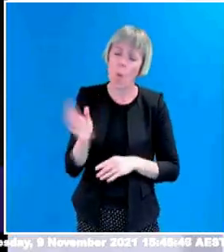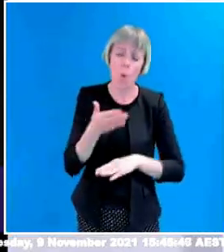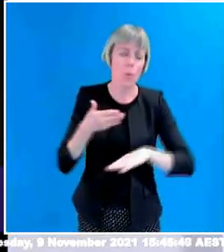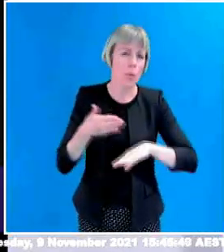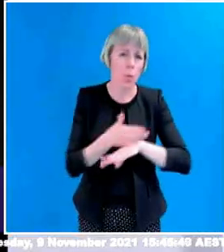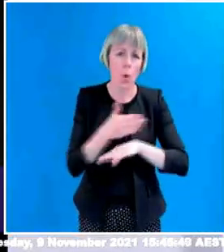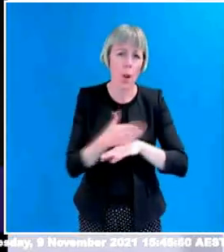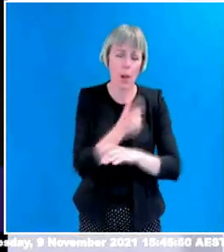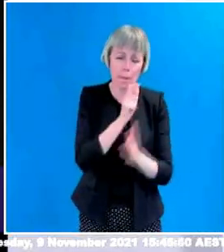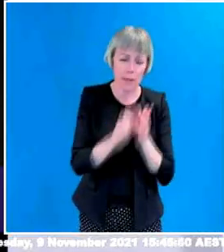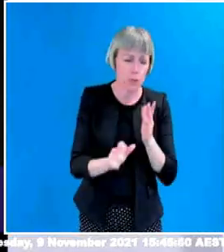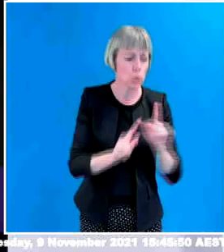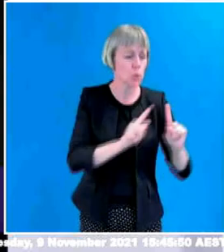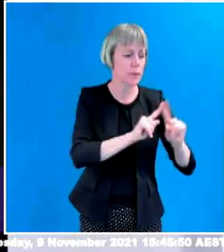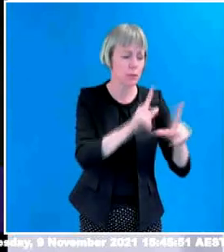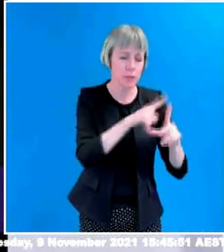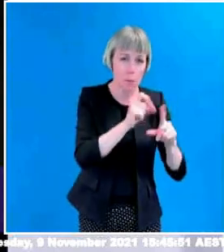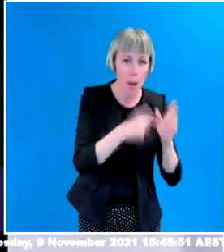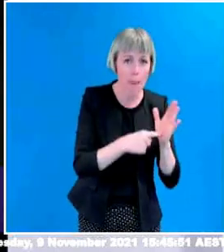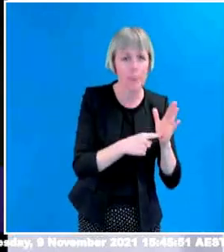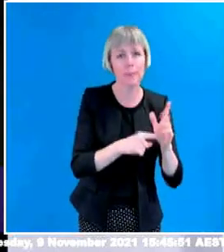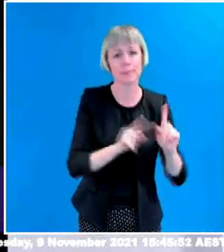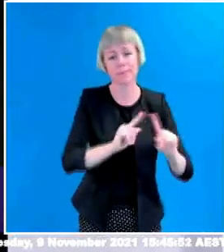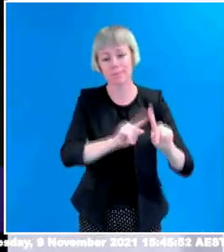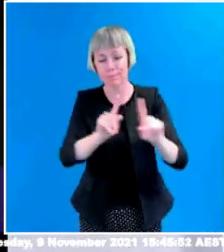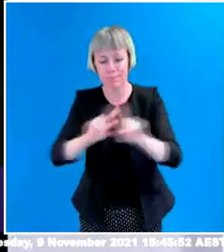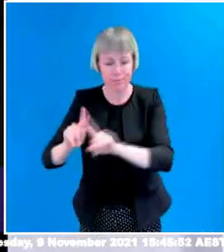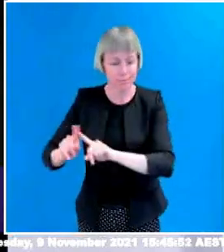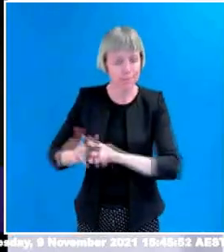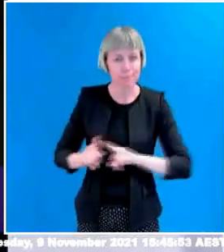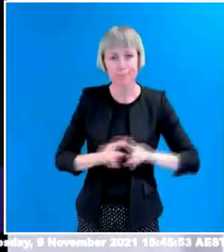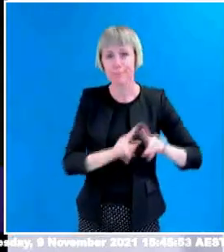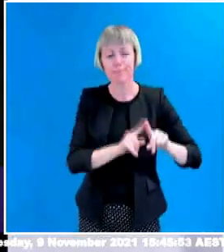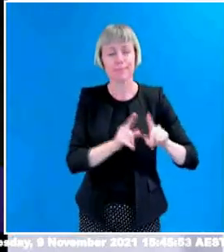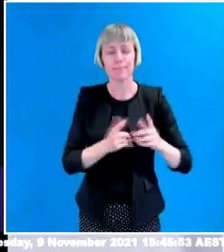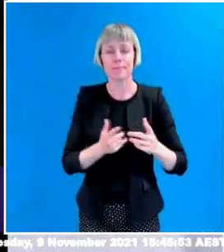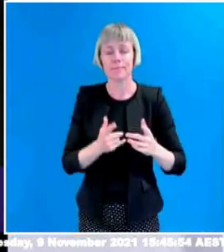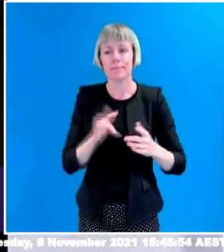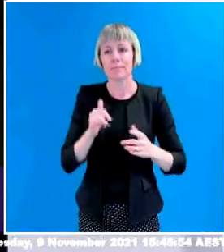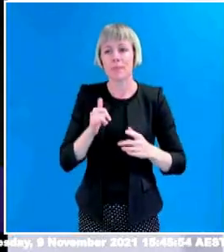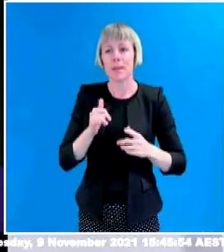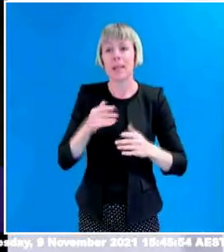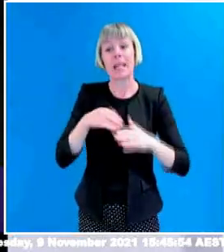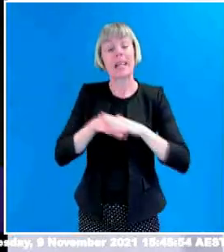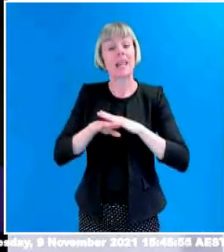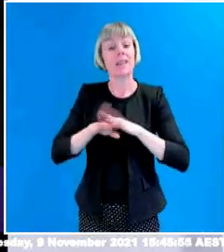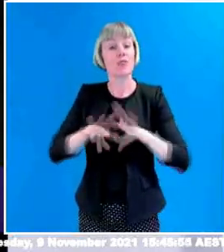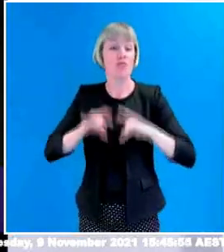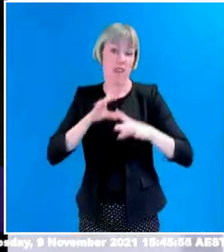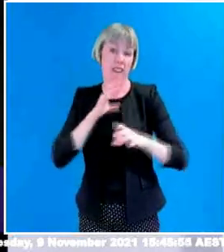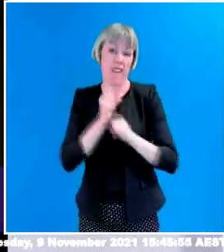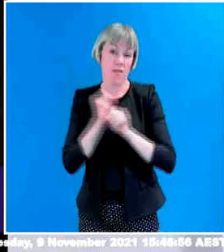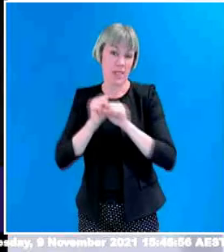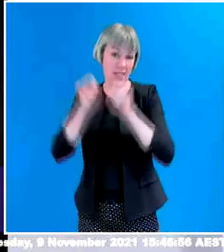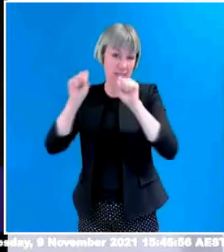governments and that might be in a federal system like our system at a